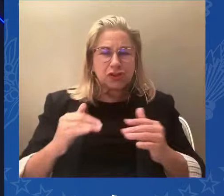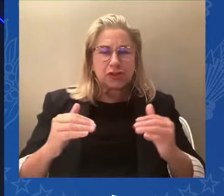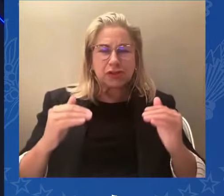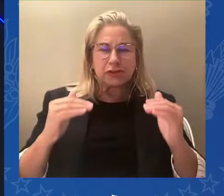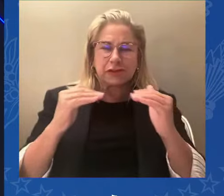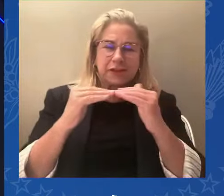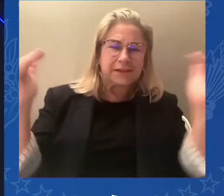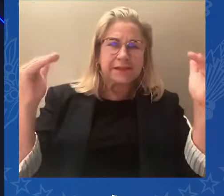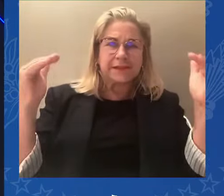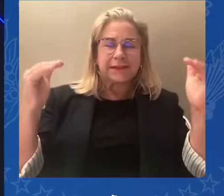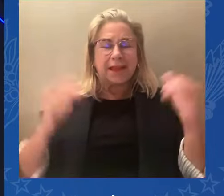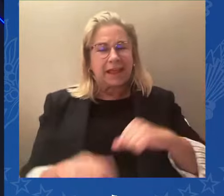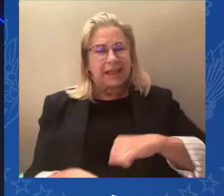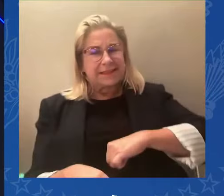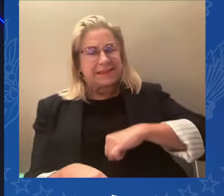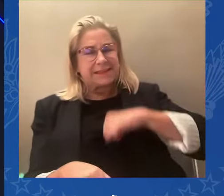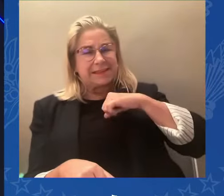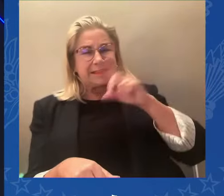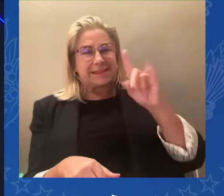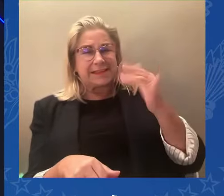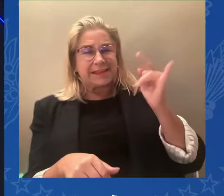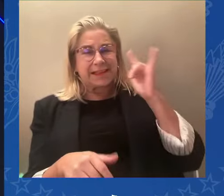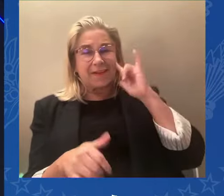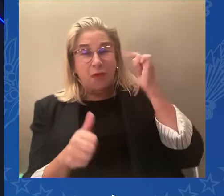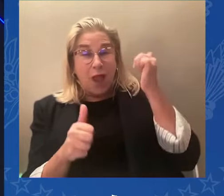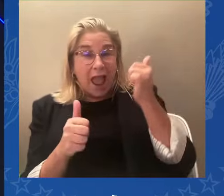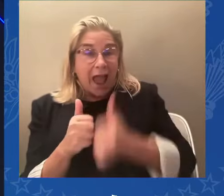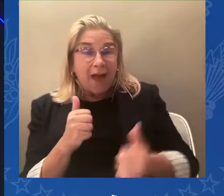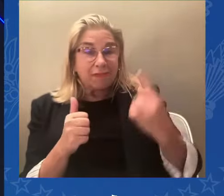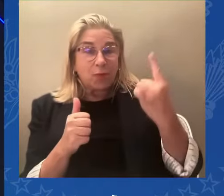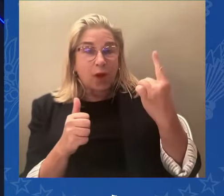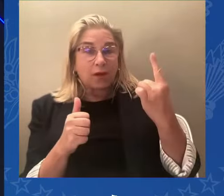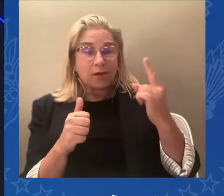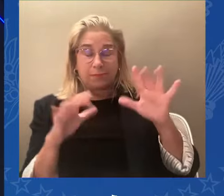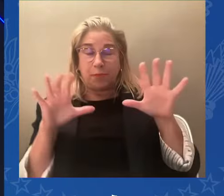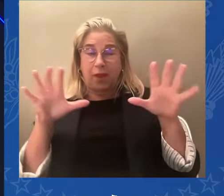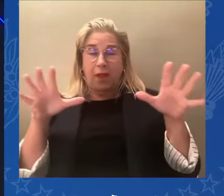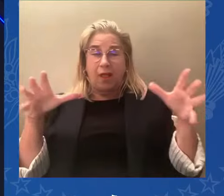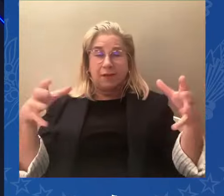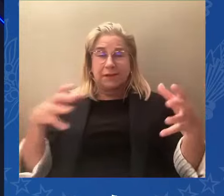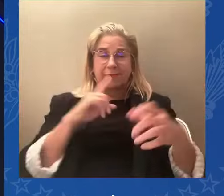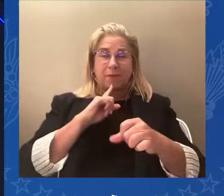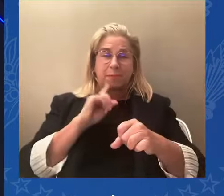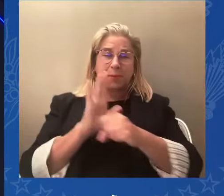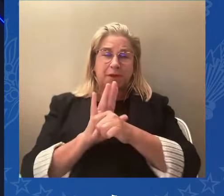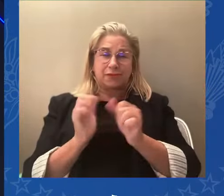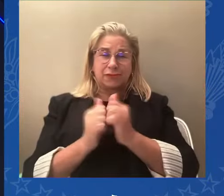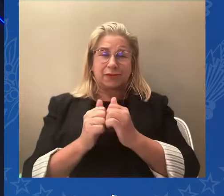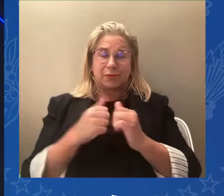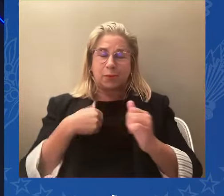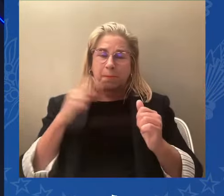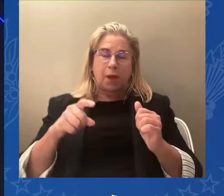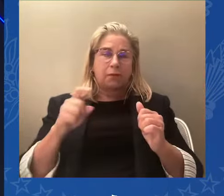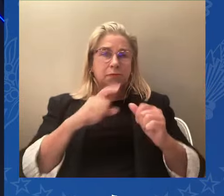Ms. Sewell: And there's one particular leader in particular who wants to express our deep gratitude.